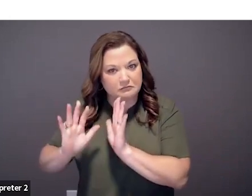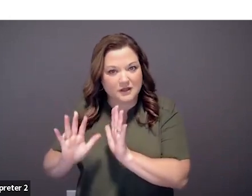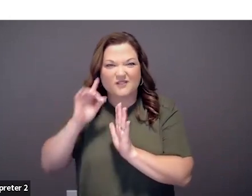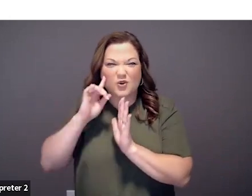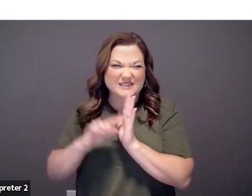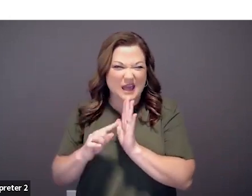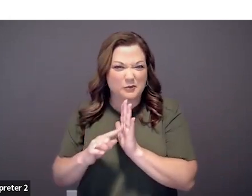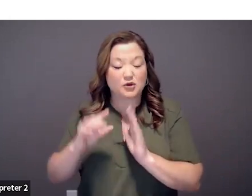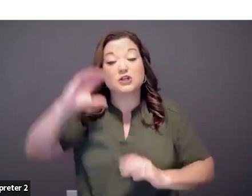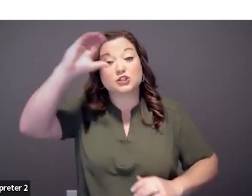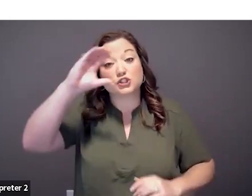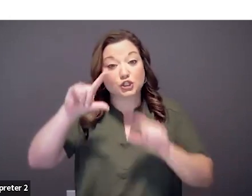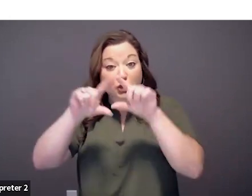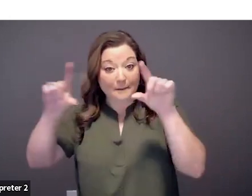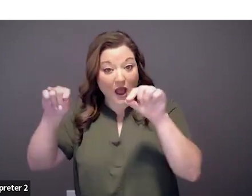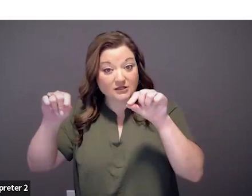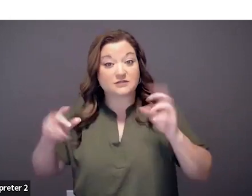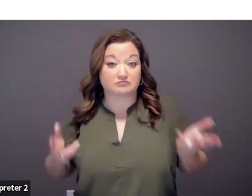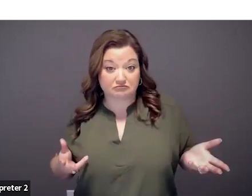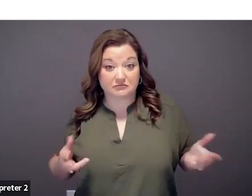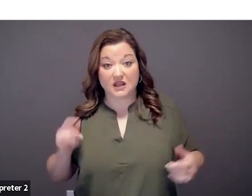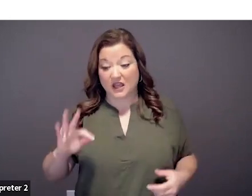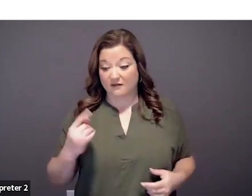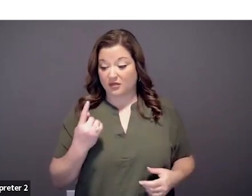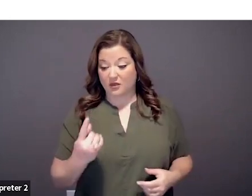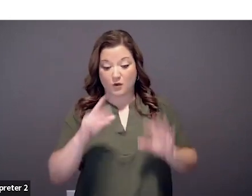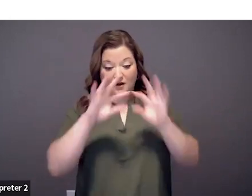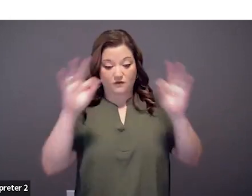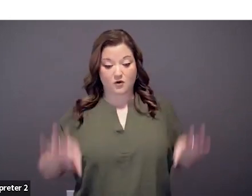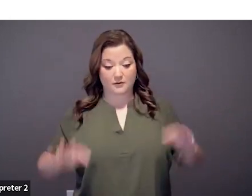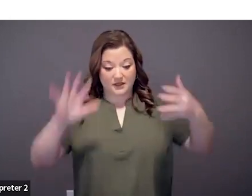If the entire form is a single search field and a search button,